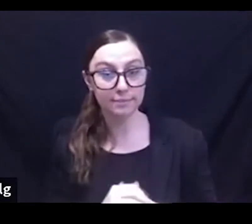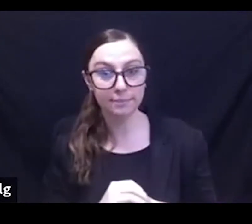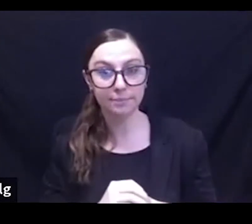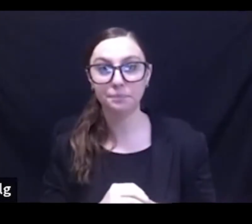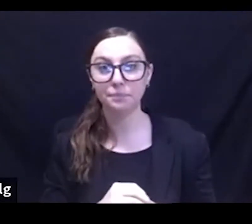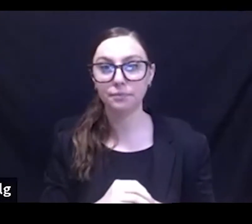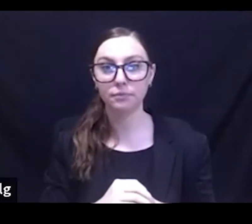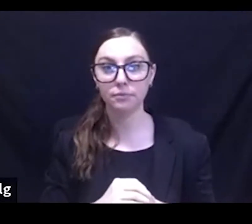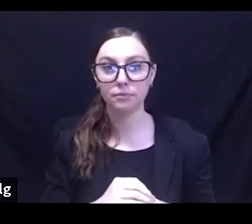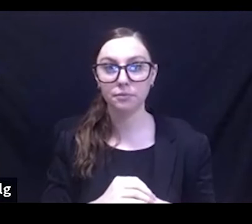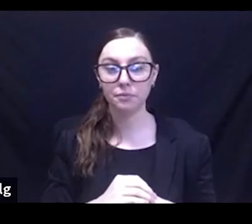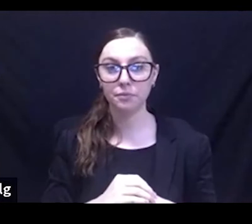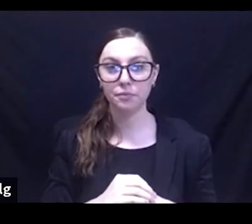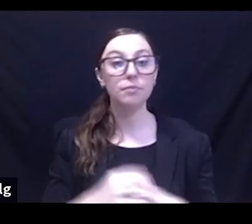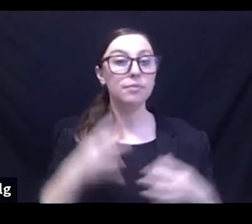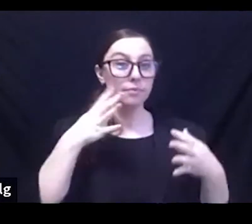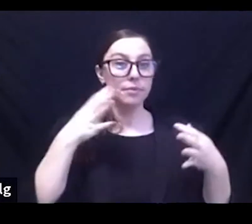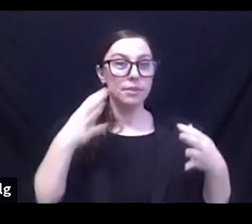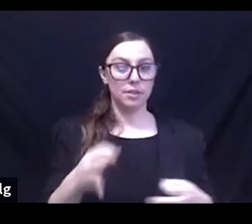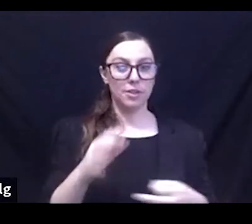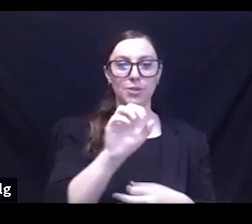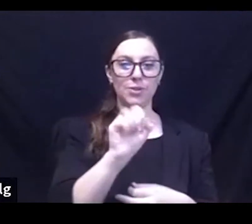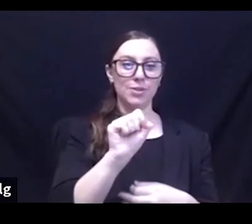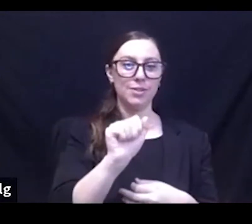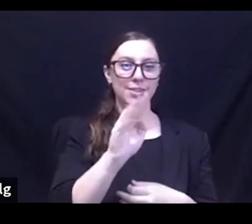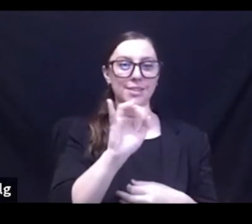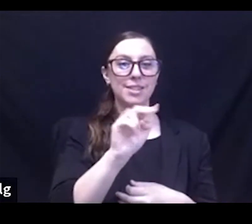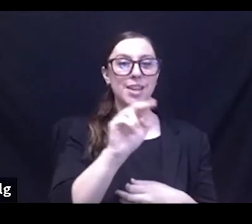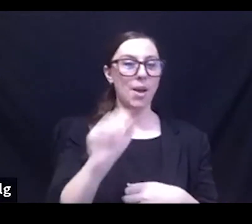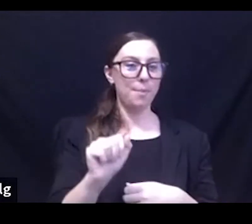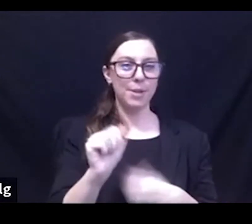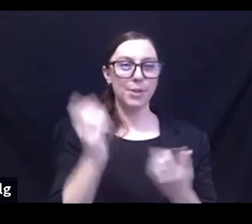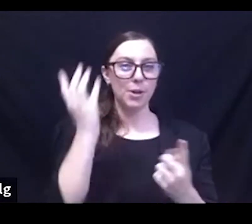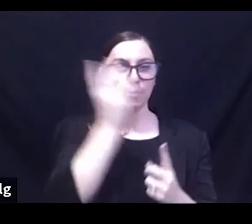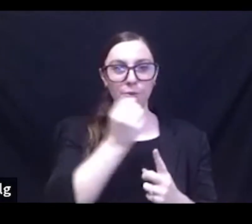Emma: Absolutely. So after Sabina beautifully teed up the case, I took